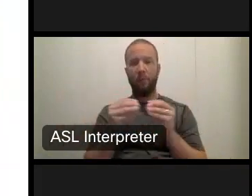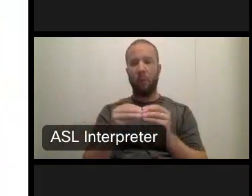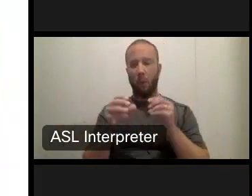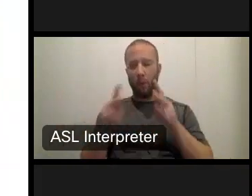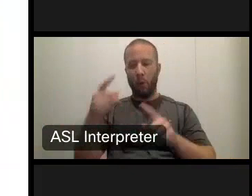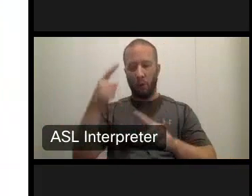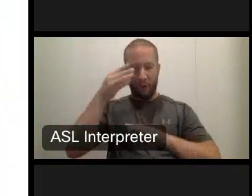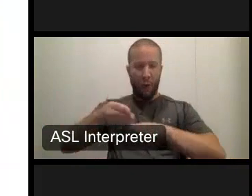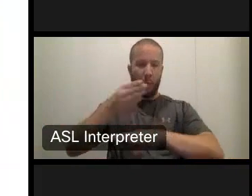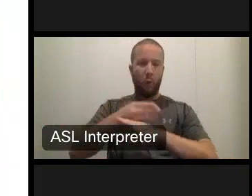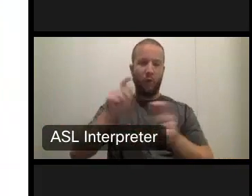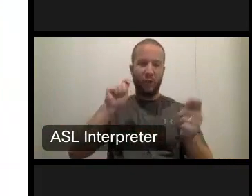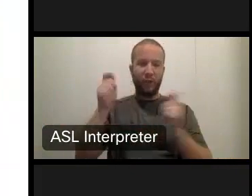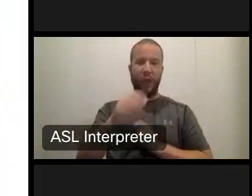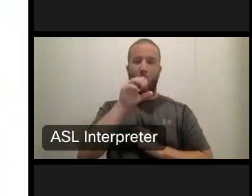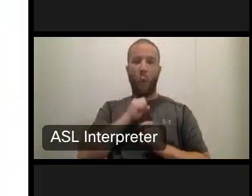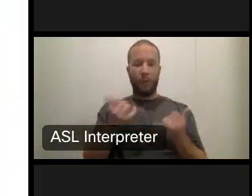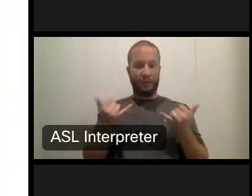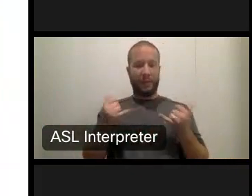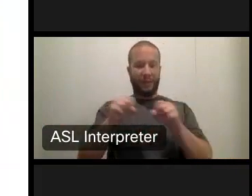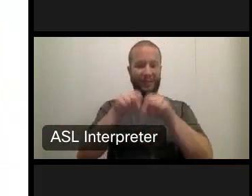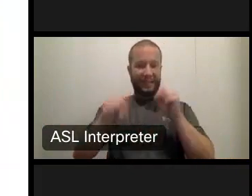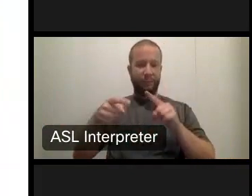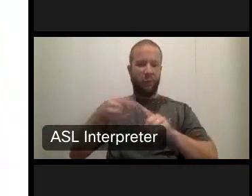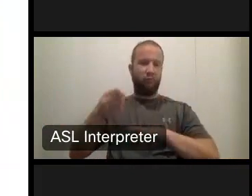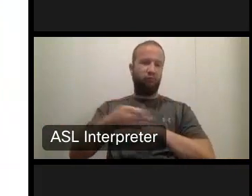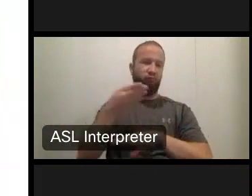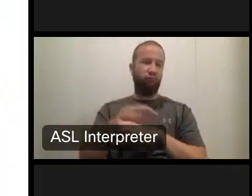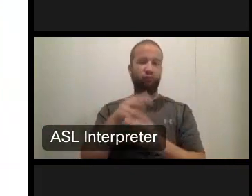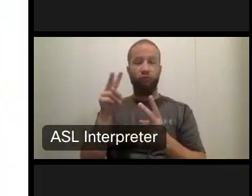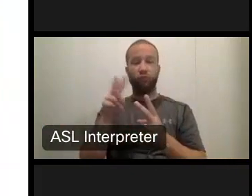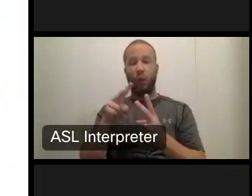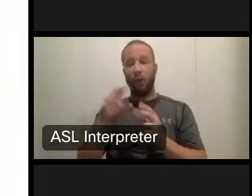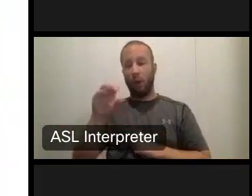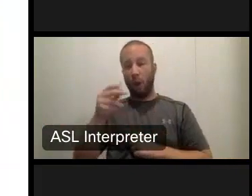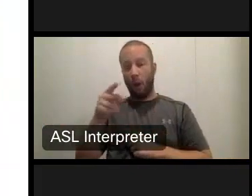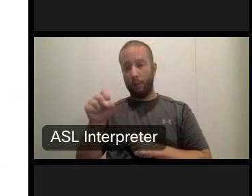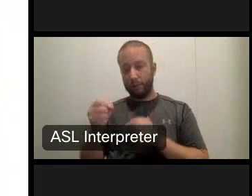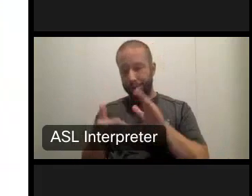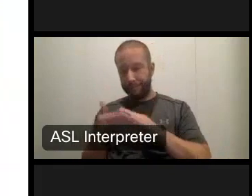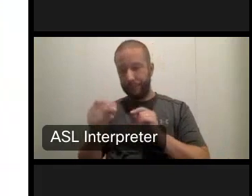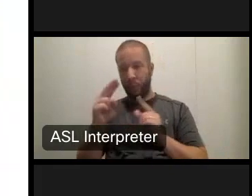improvements to the existing service whether that's operational or to enhance performance